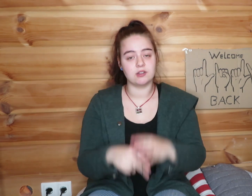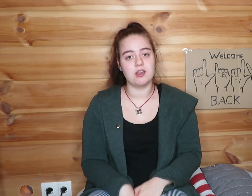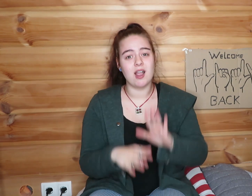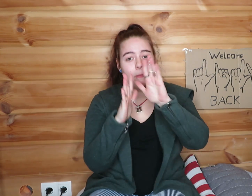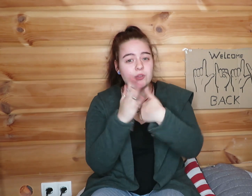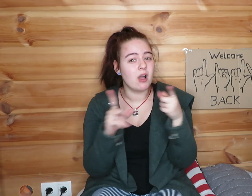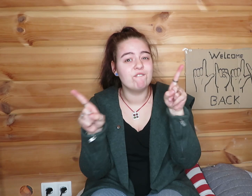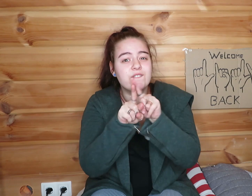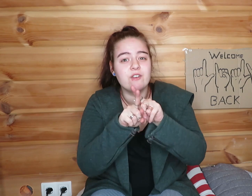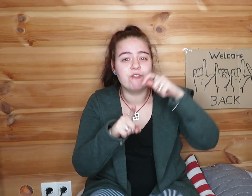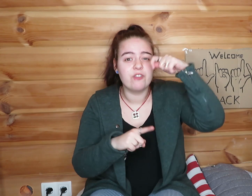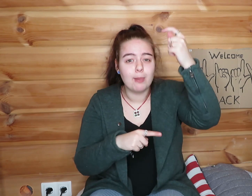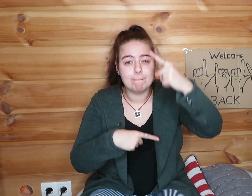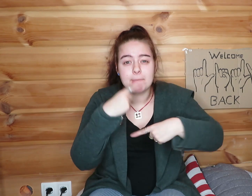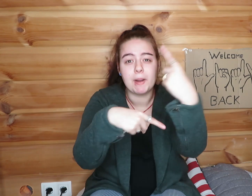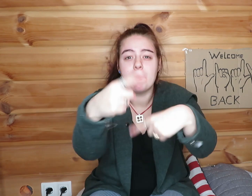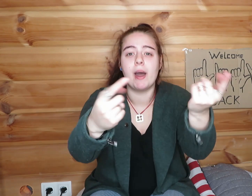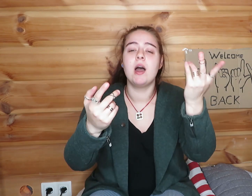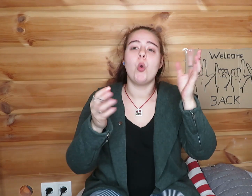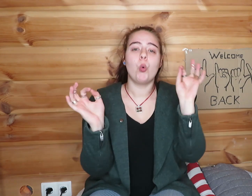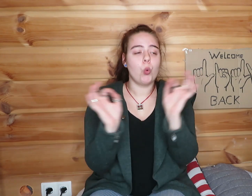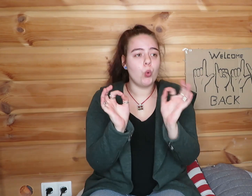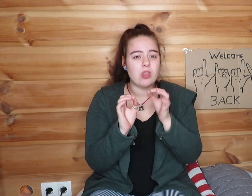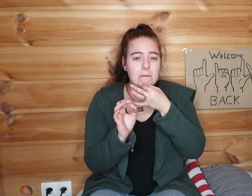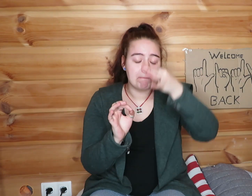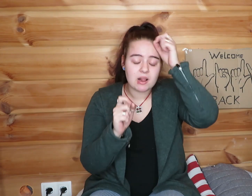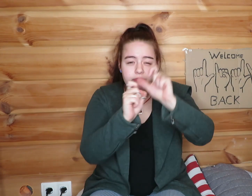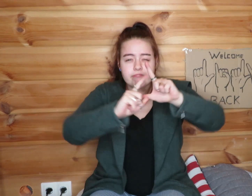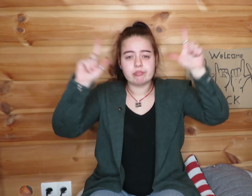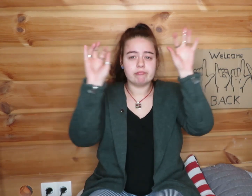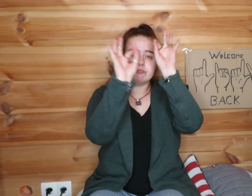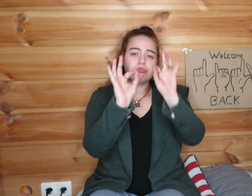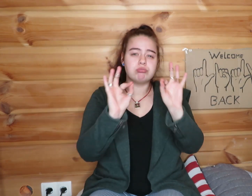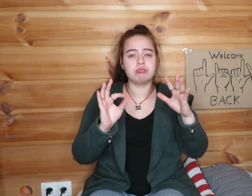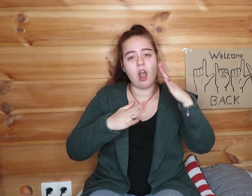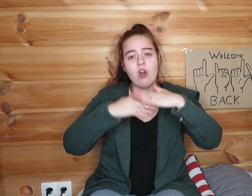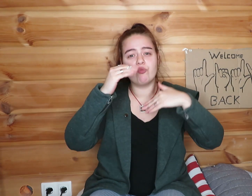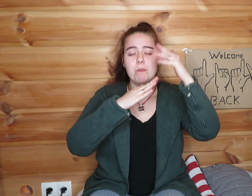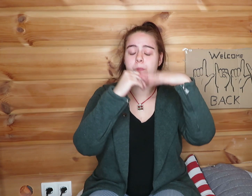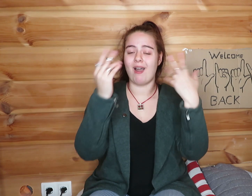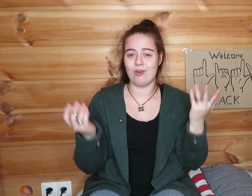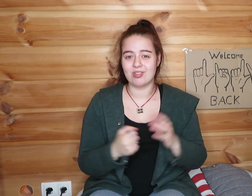Sign Language is like a movie or like painting a picture.